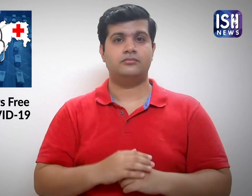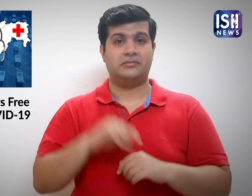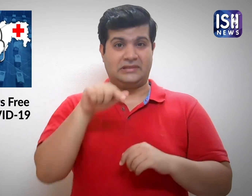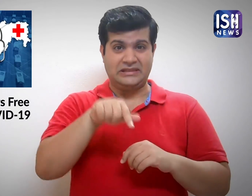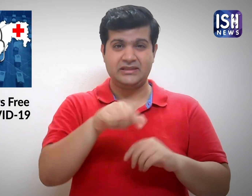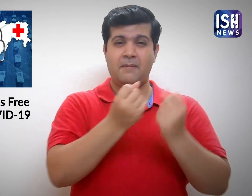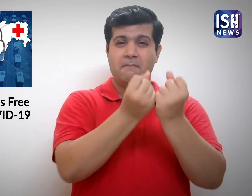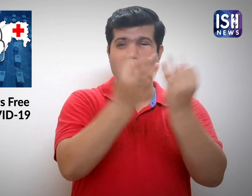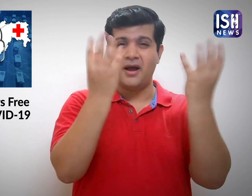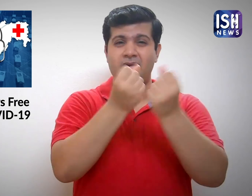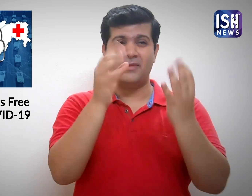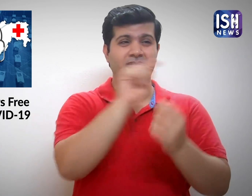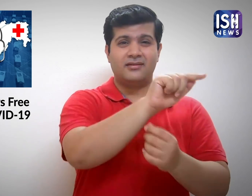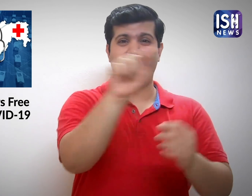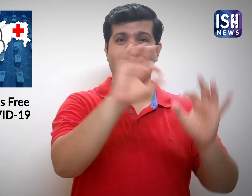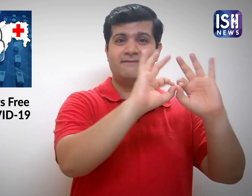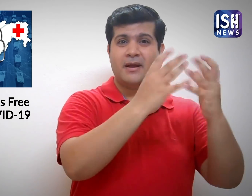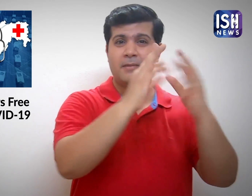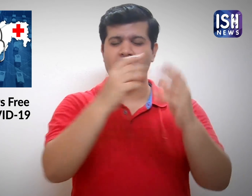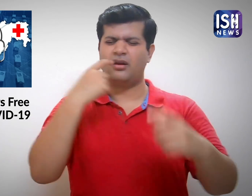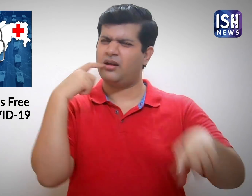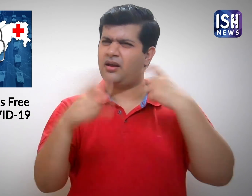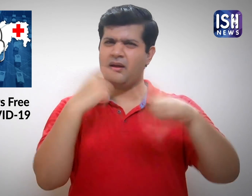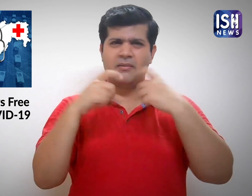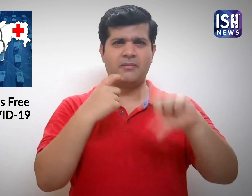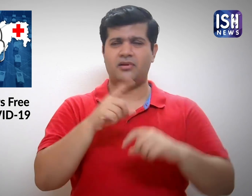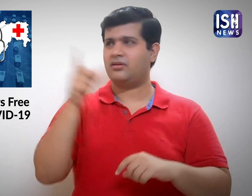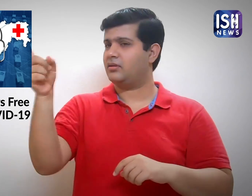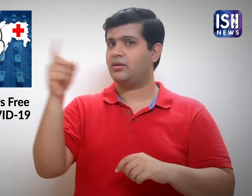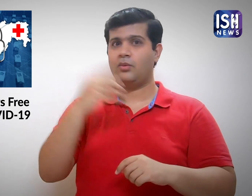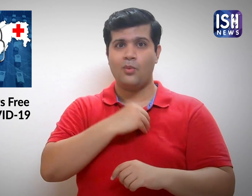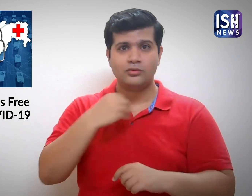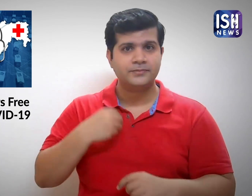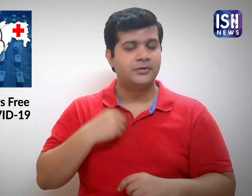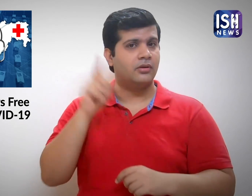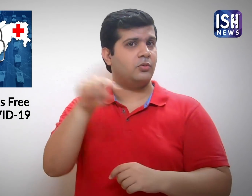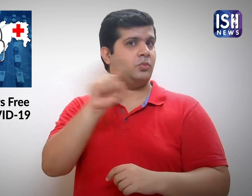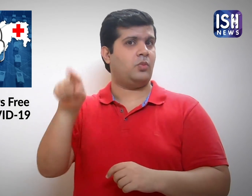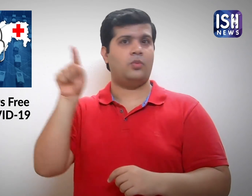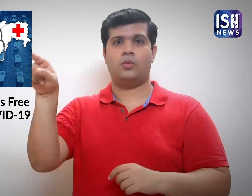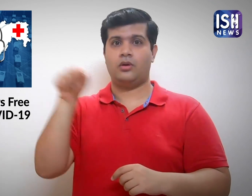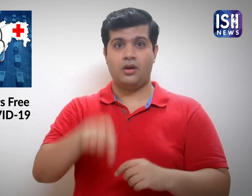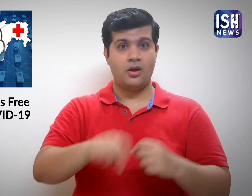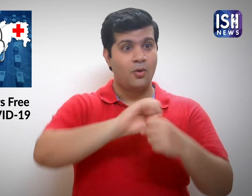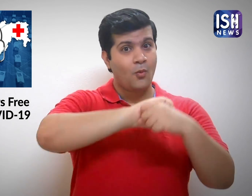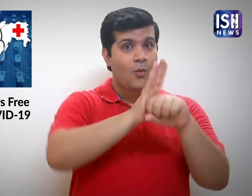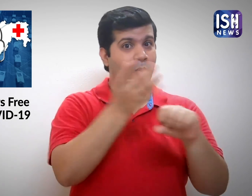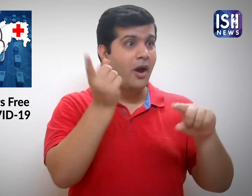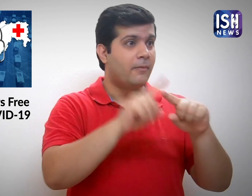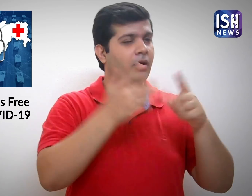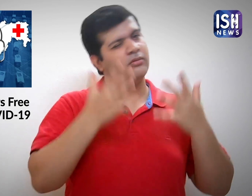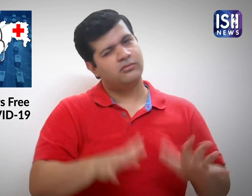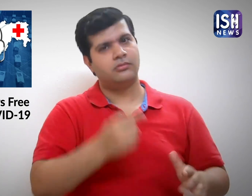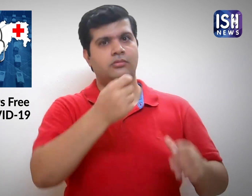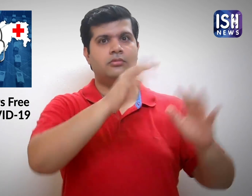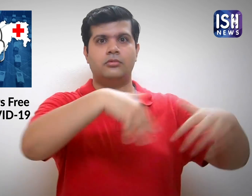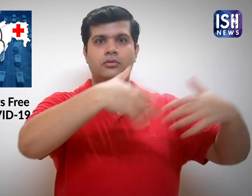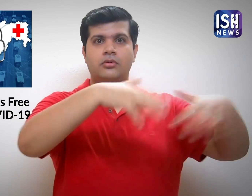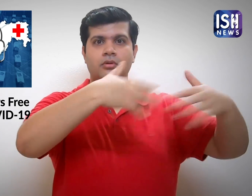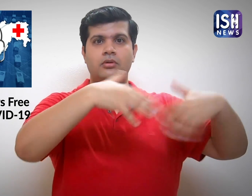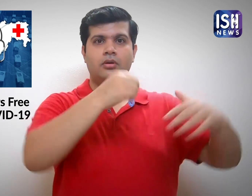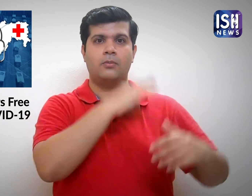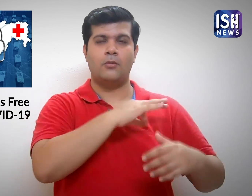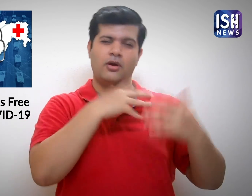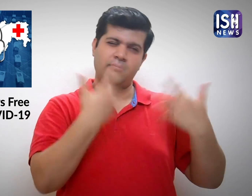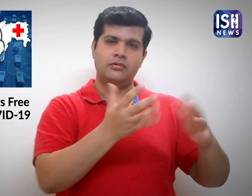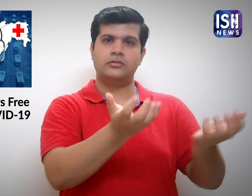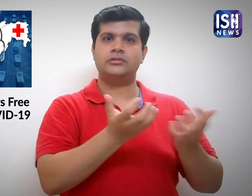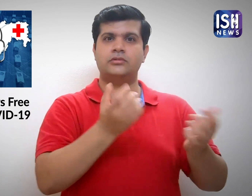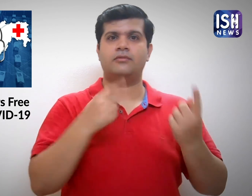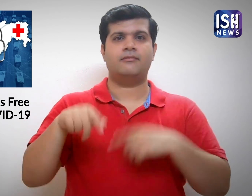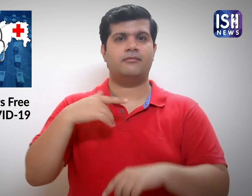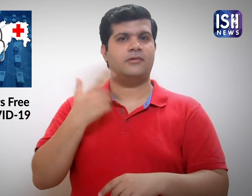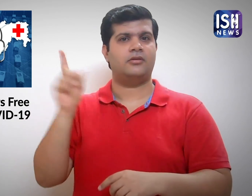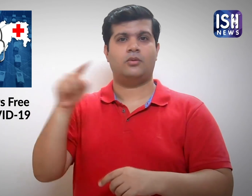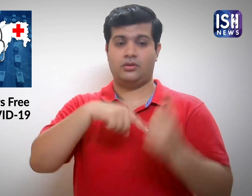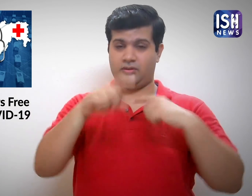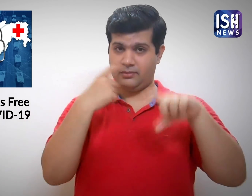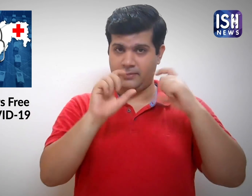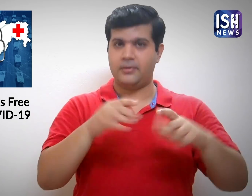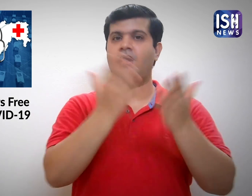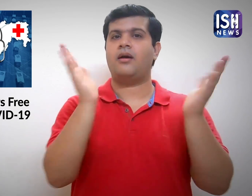Many families have complained of private hospitals making a huge profit for COVID – 19 treatments.